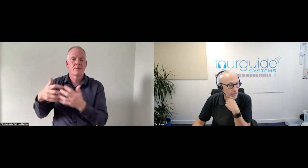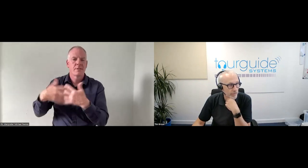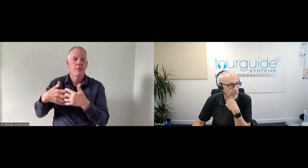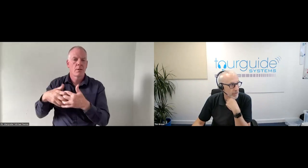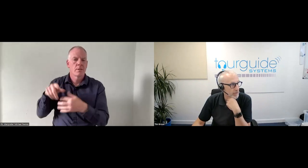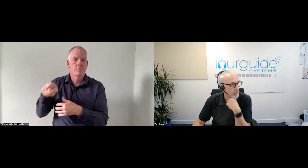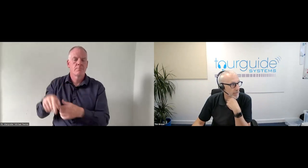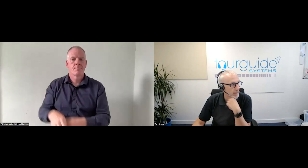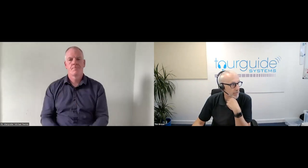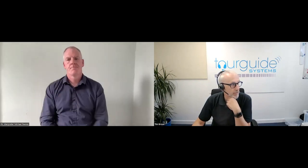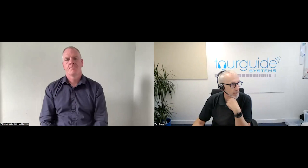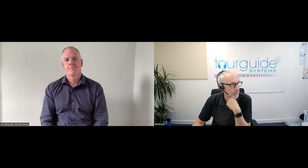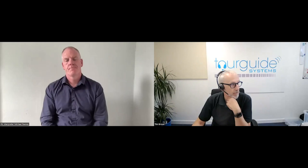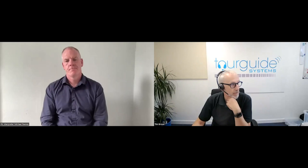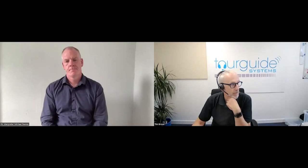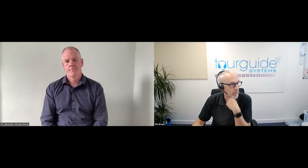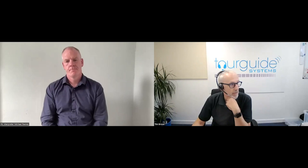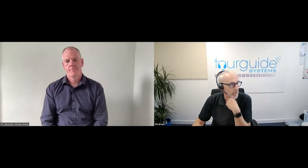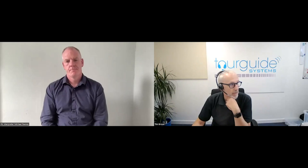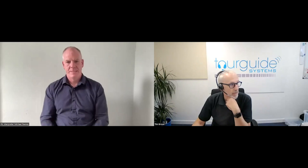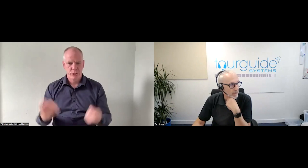If I can do that now for you,